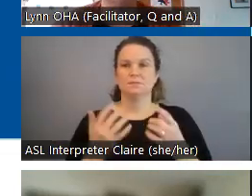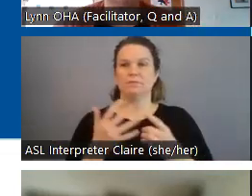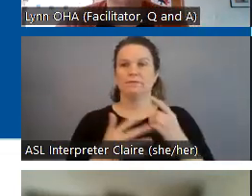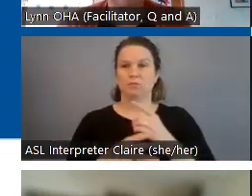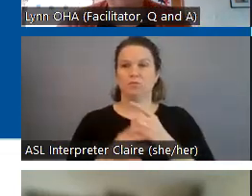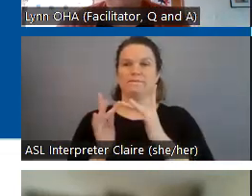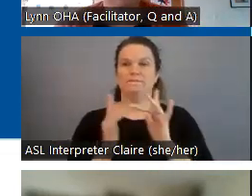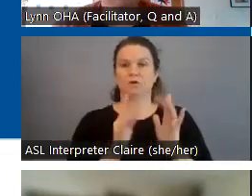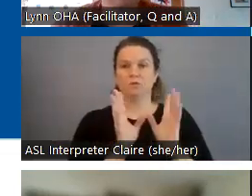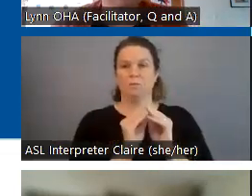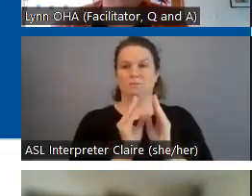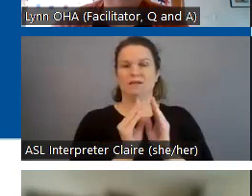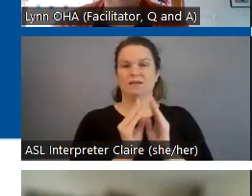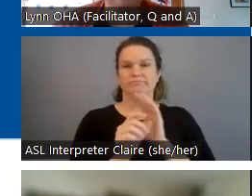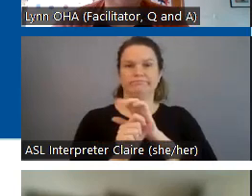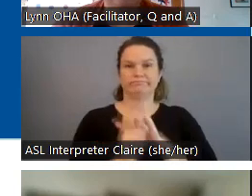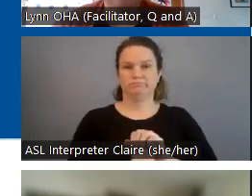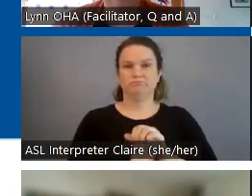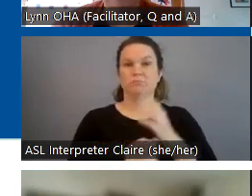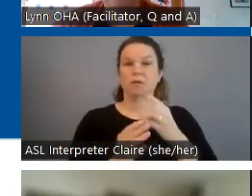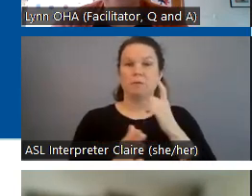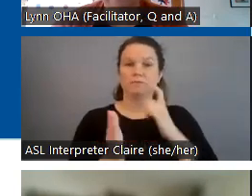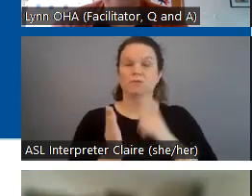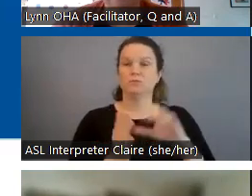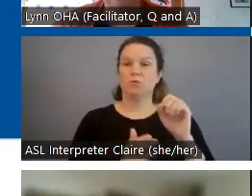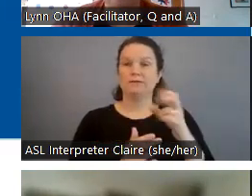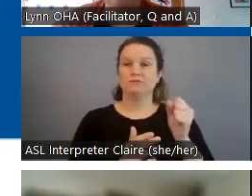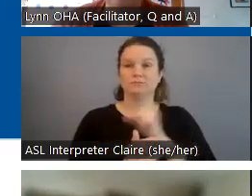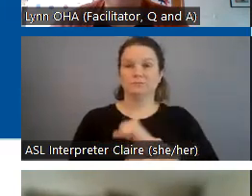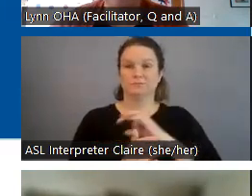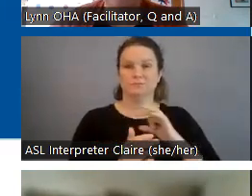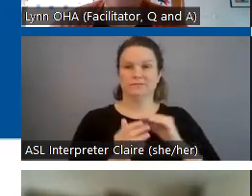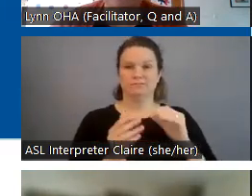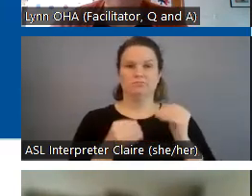virtual meeting practices. You may notice OHA staff